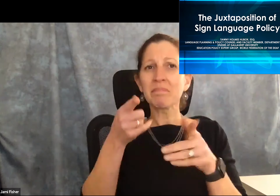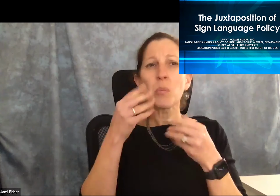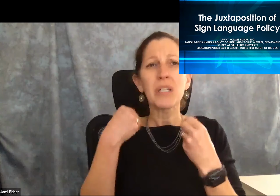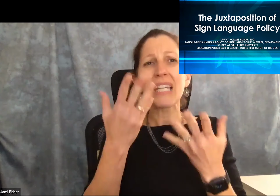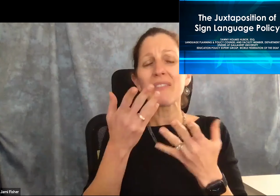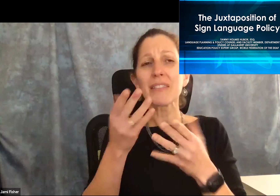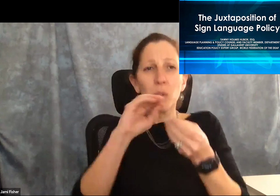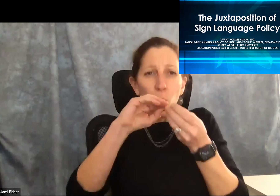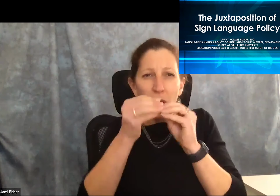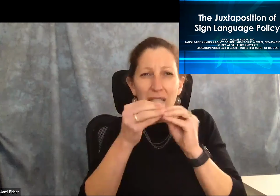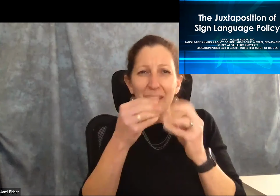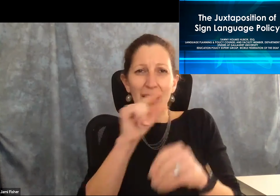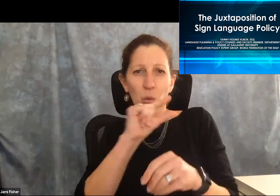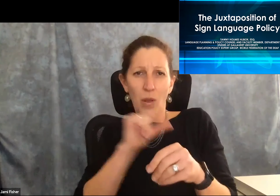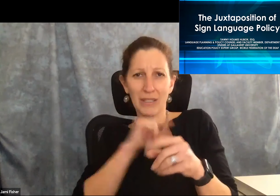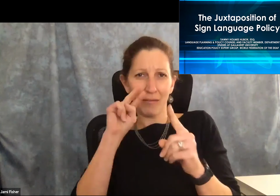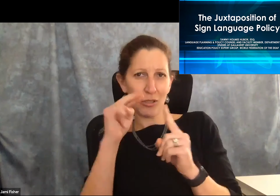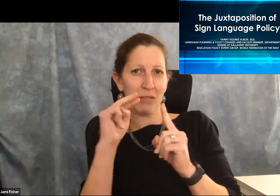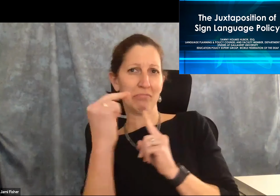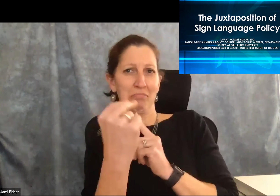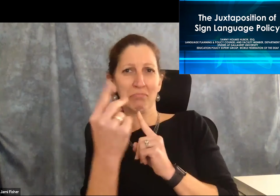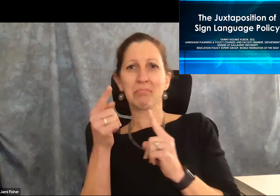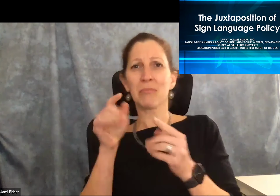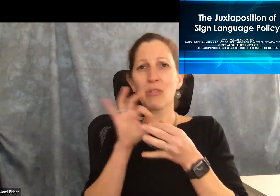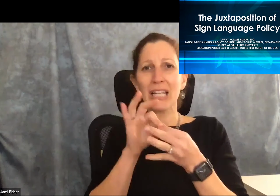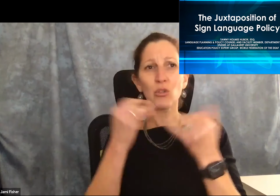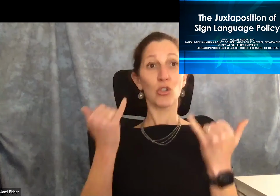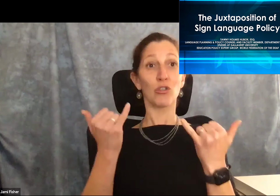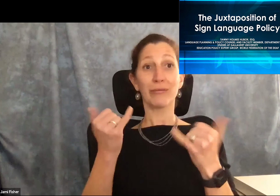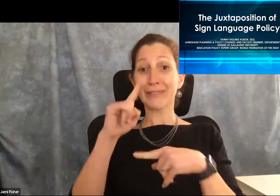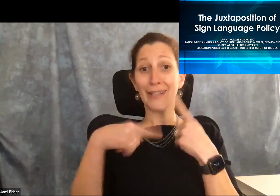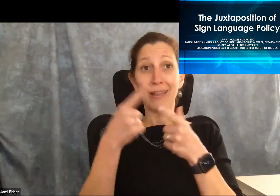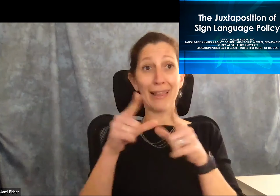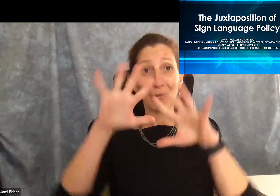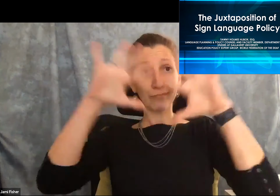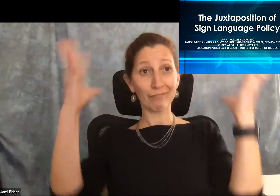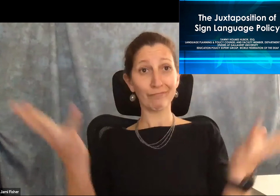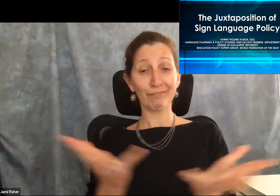which will both provide both a quantitative and qualitative perspective on the current